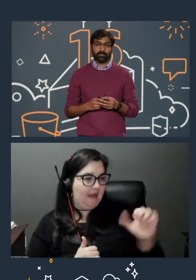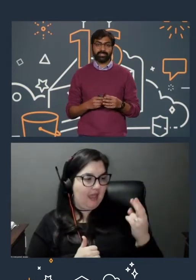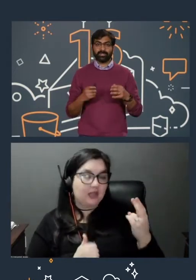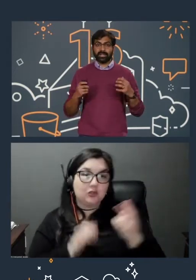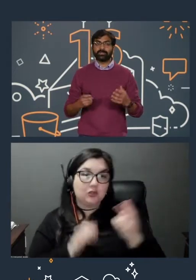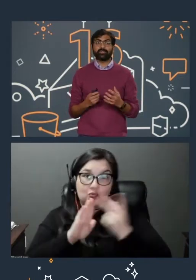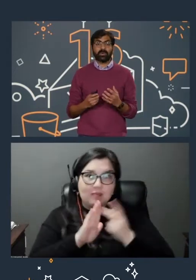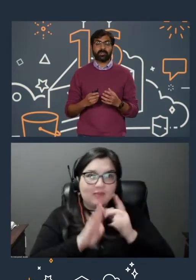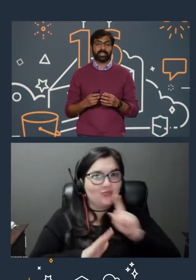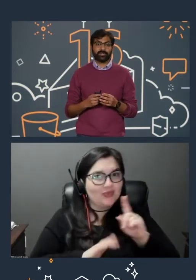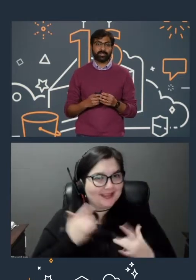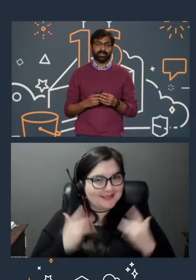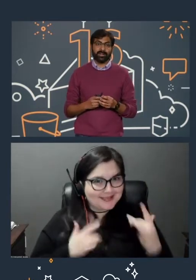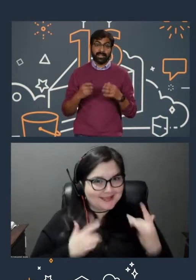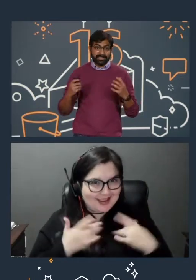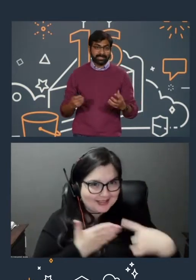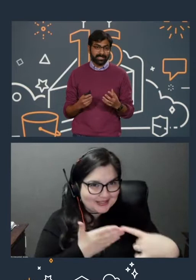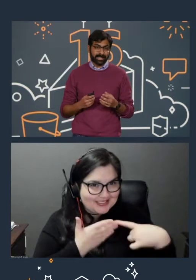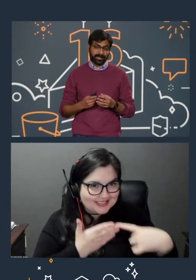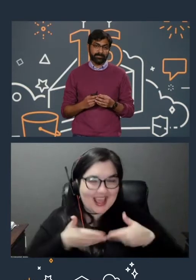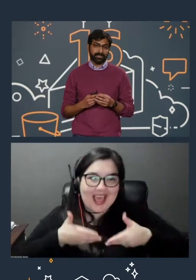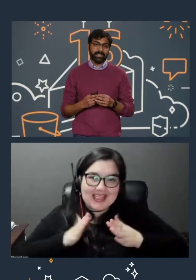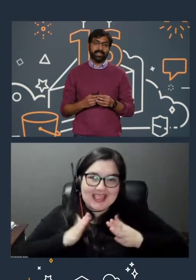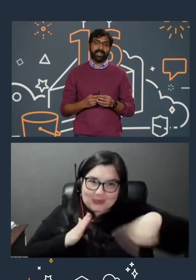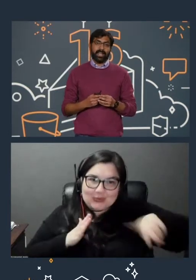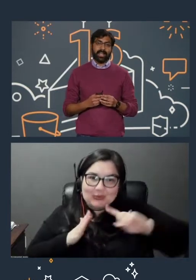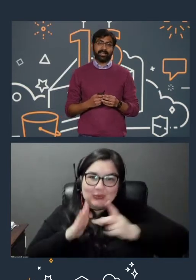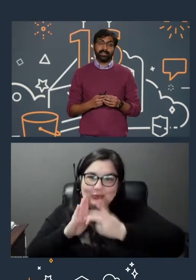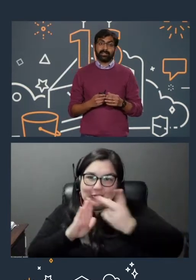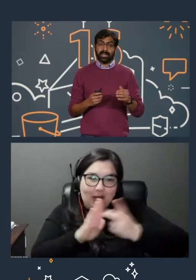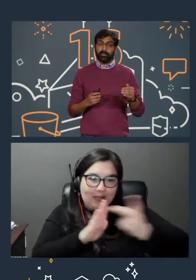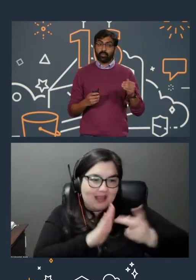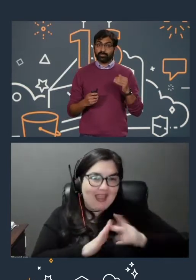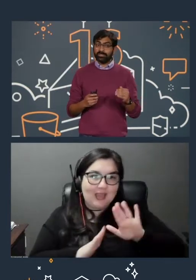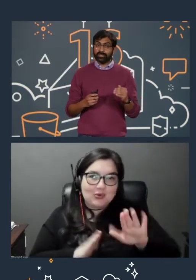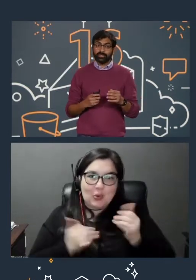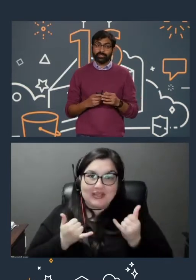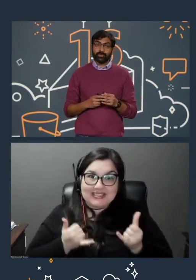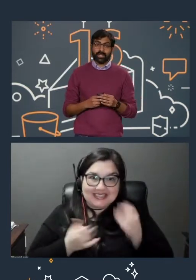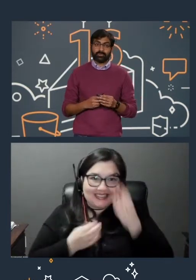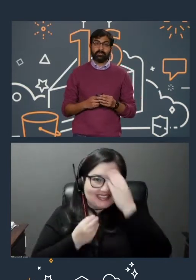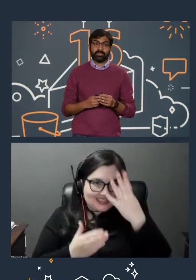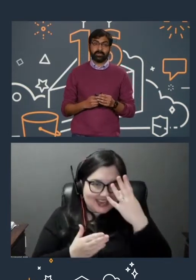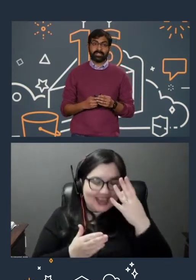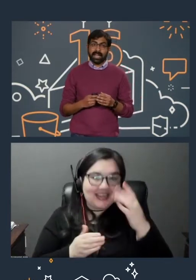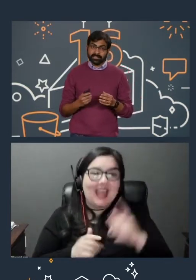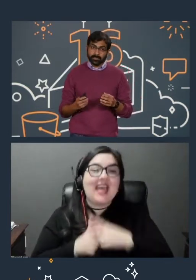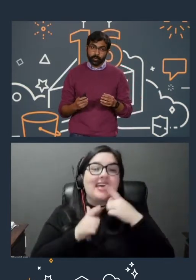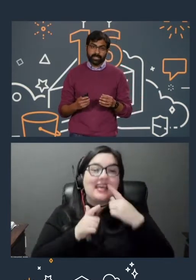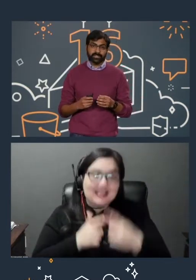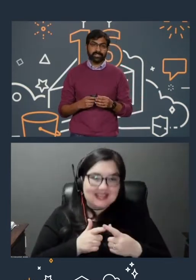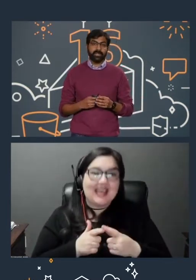which allows you to replicate your existing data. And then we'll transition to S3 multi-region access points,